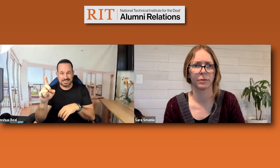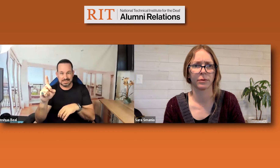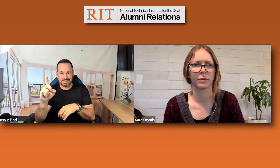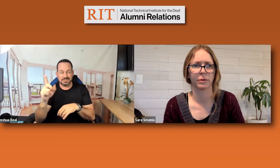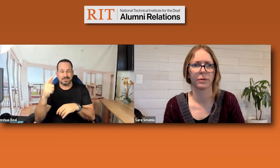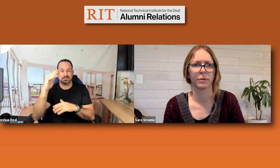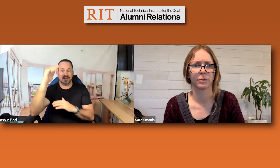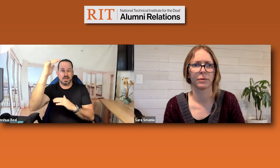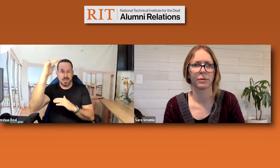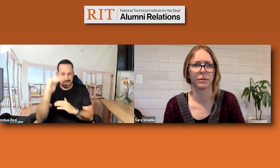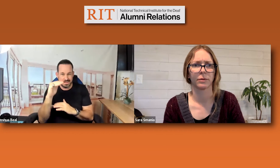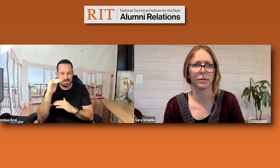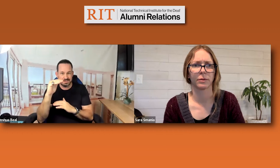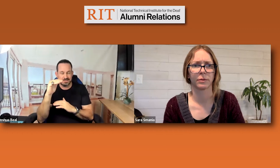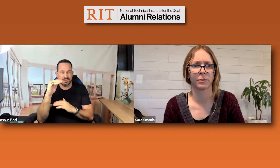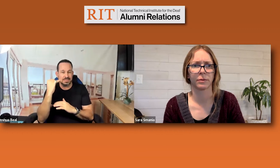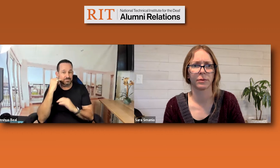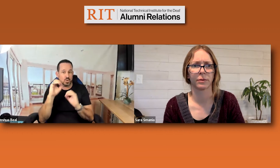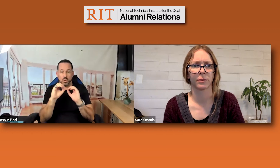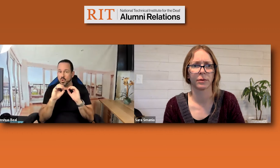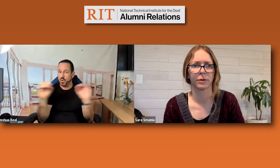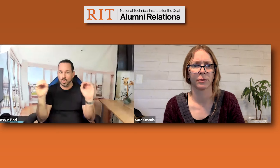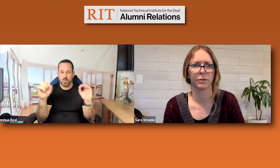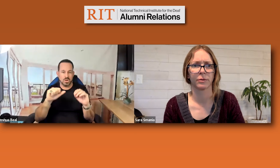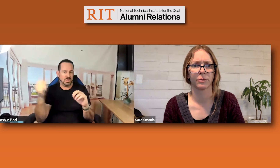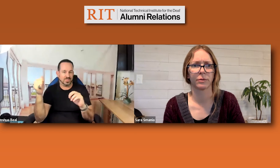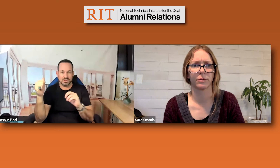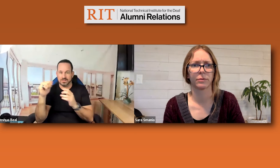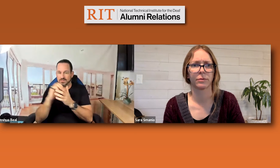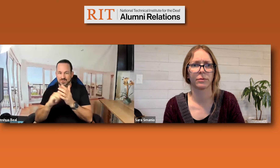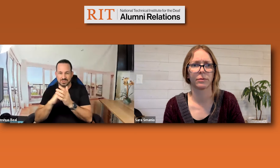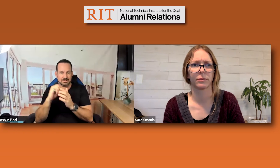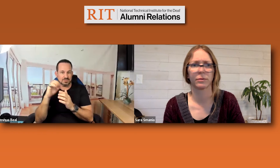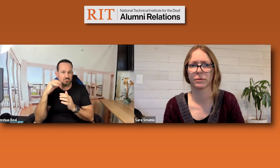Once you take that either standard or itemized deduction,